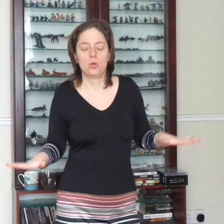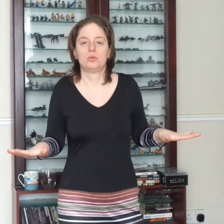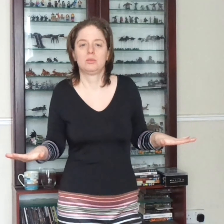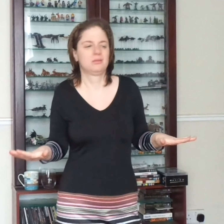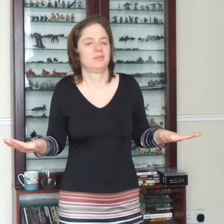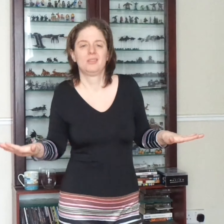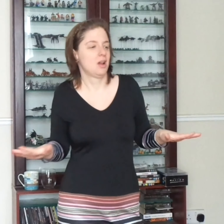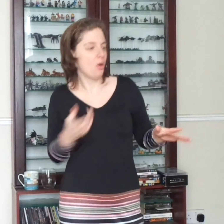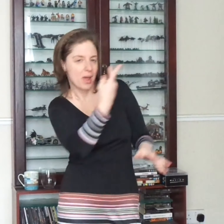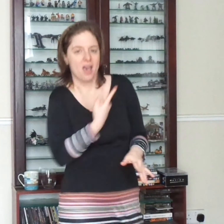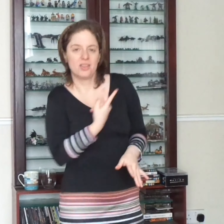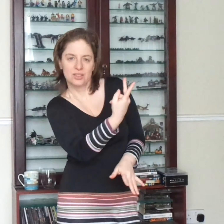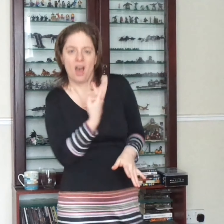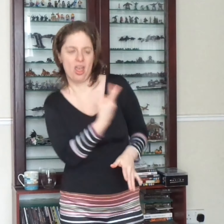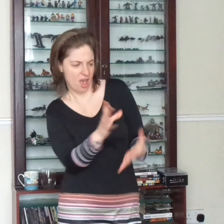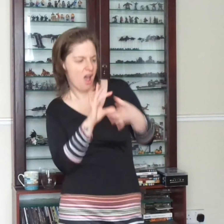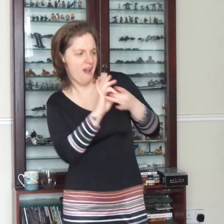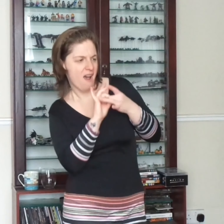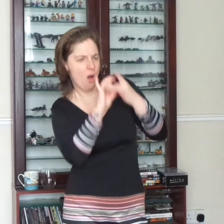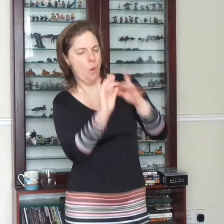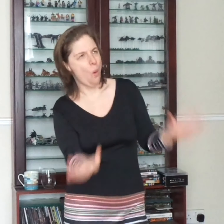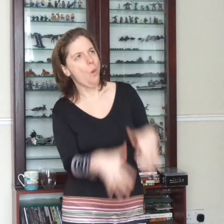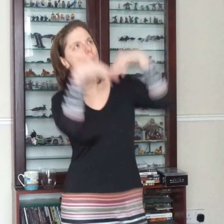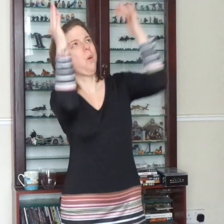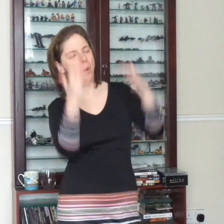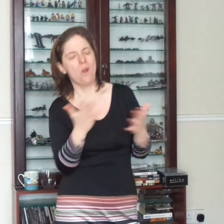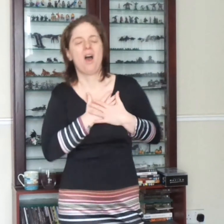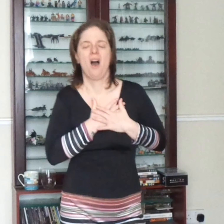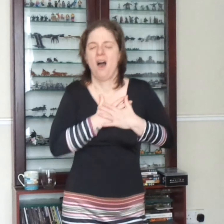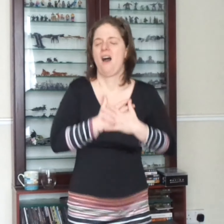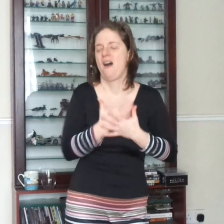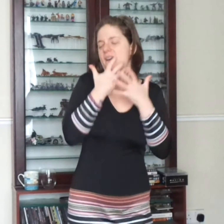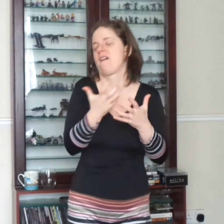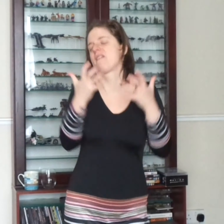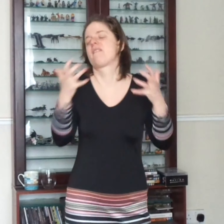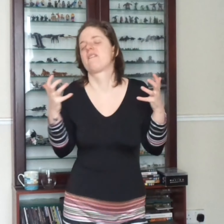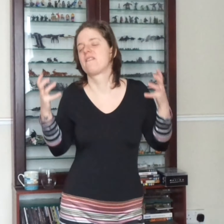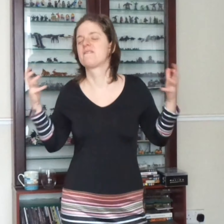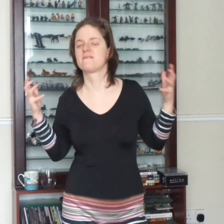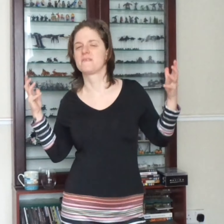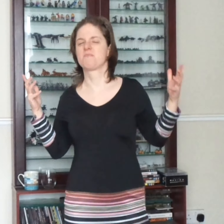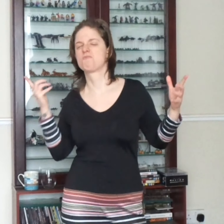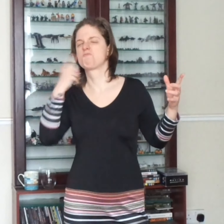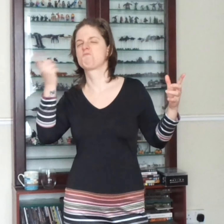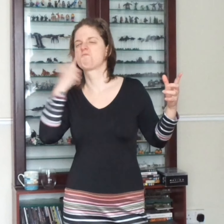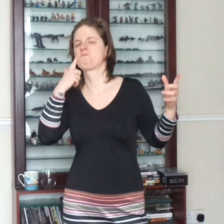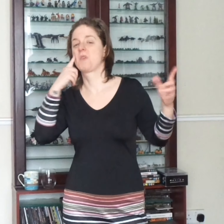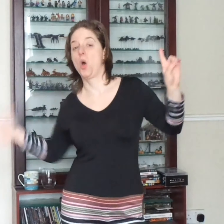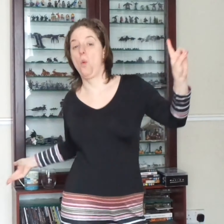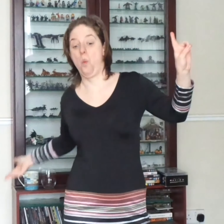We've got each other and that's a lot For love we'll give it a shot."